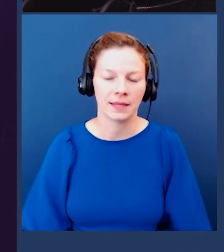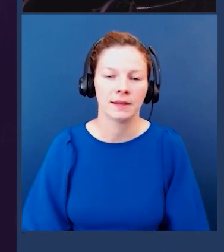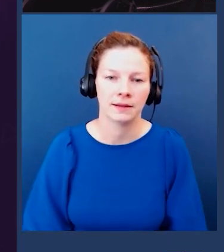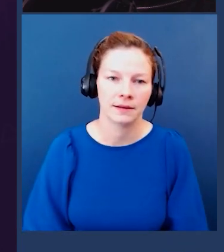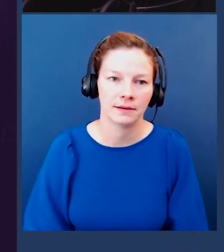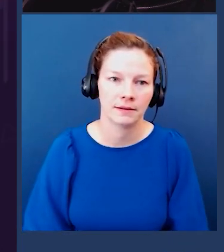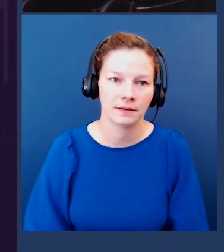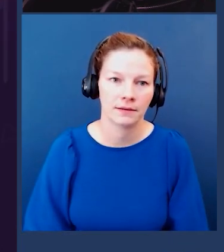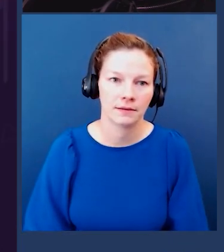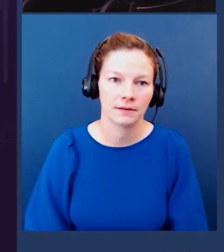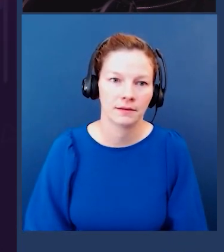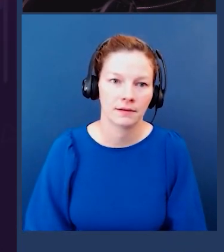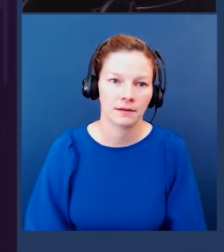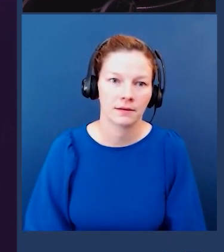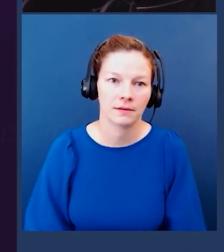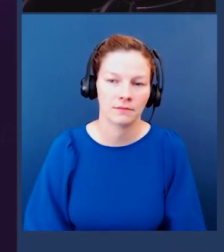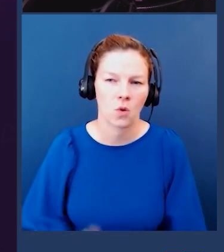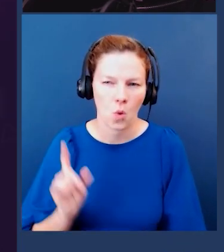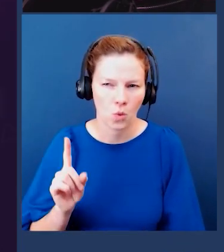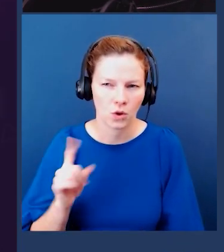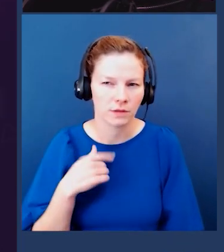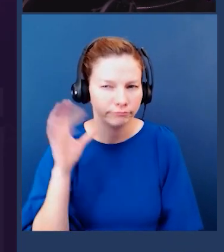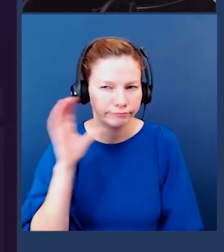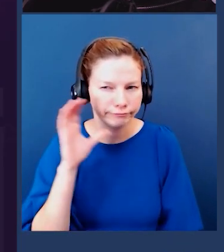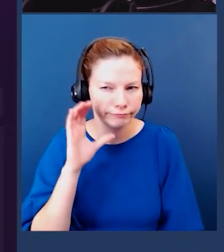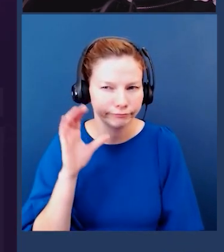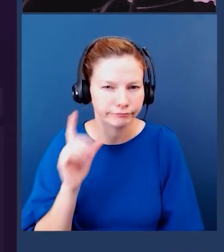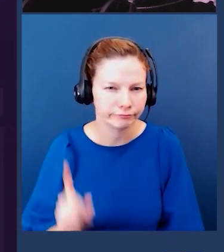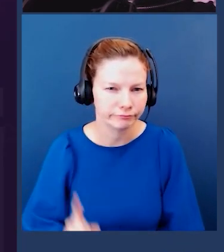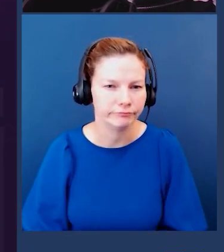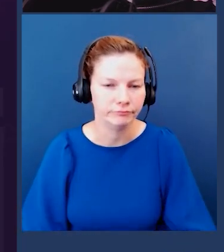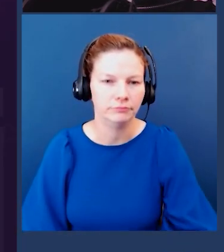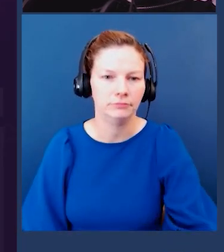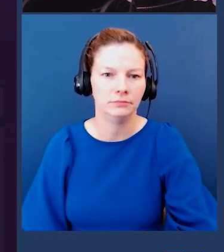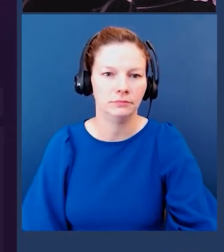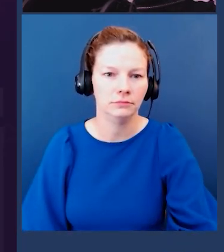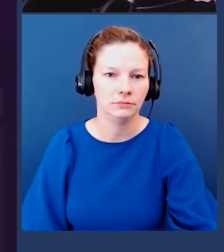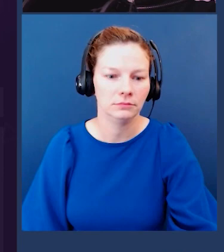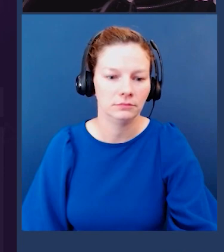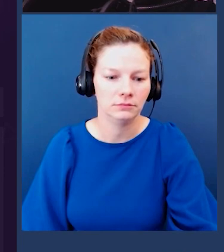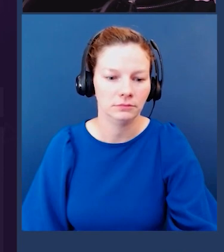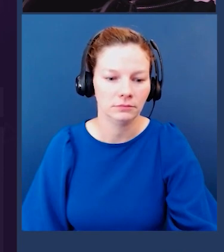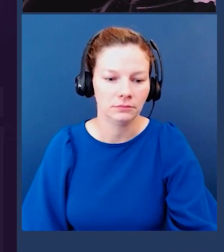with the welcome. Oh hold on. I'm just going to go here. Load.